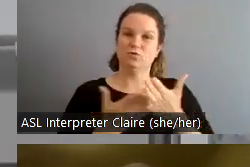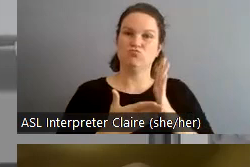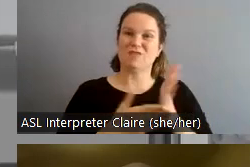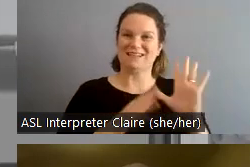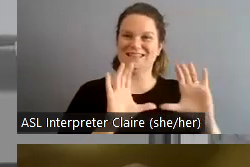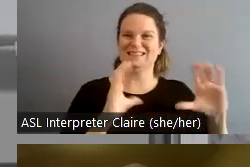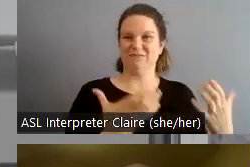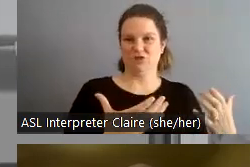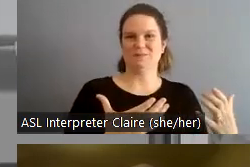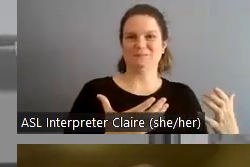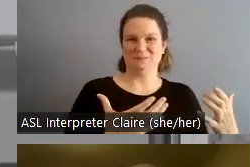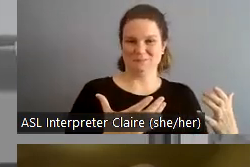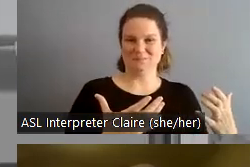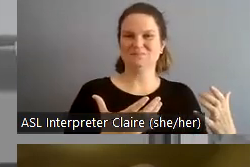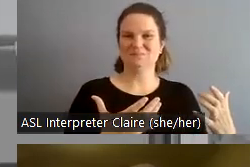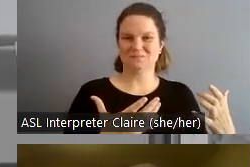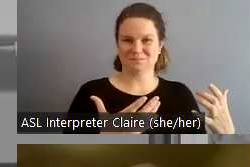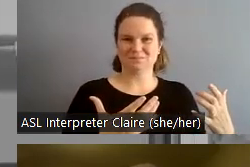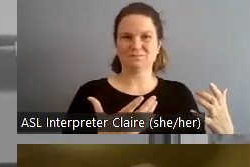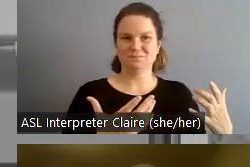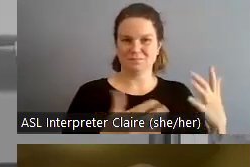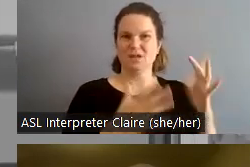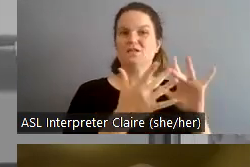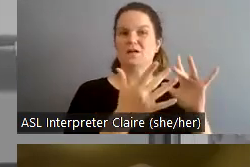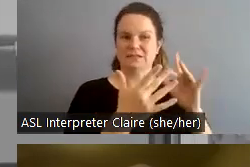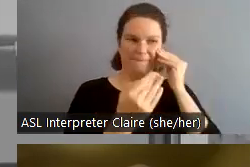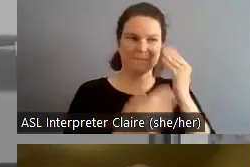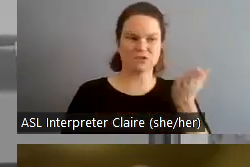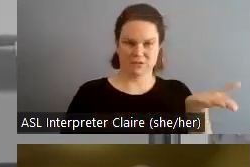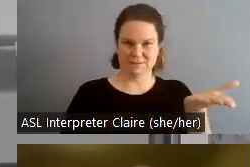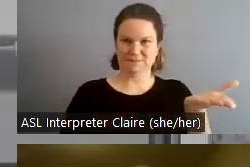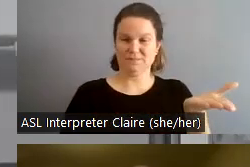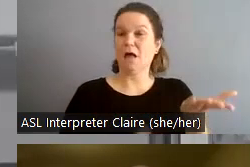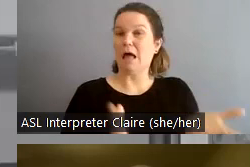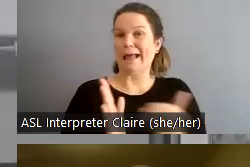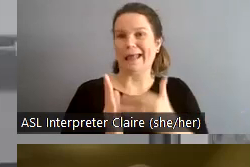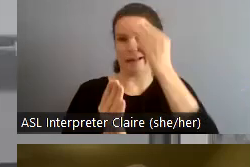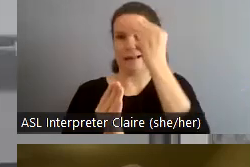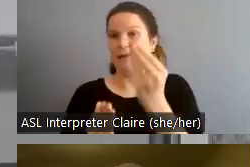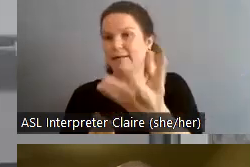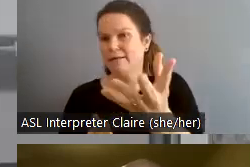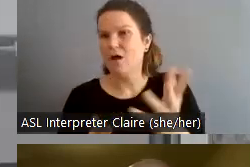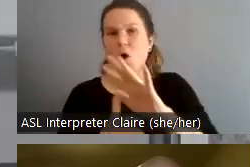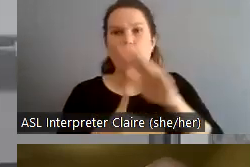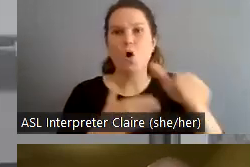Division- I've got some contact information here for them. Really, I just want to let you know that there is a